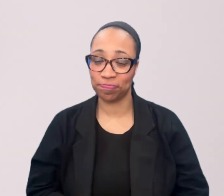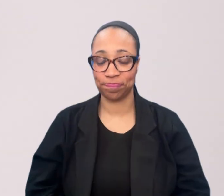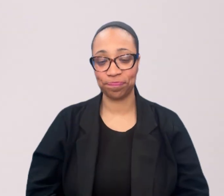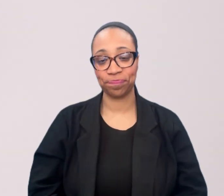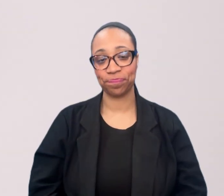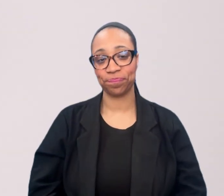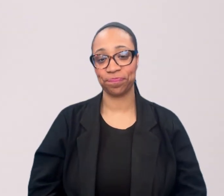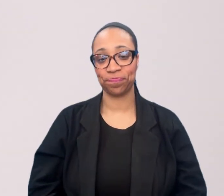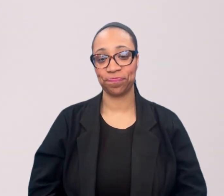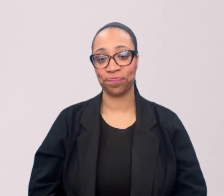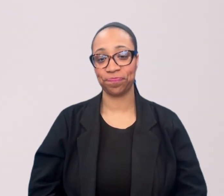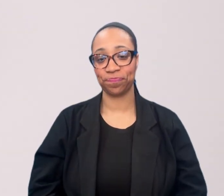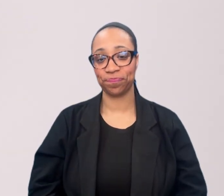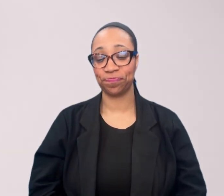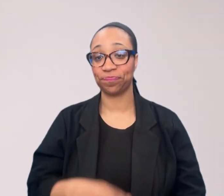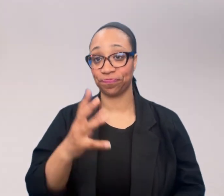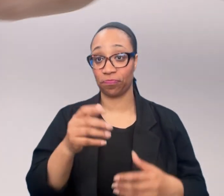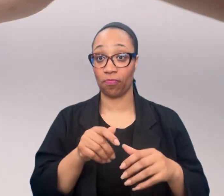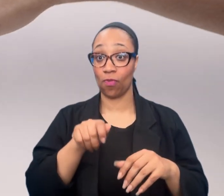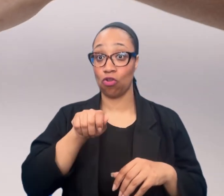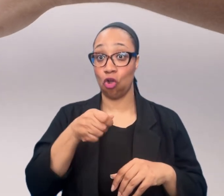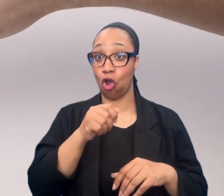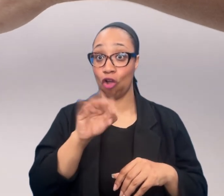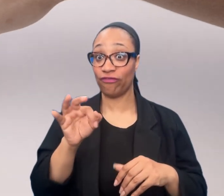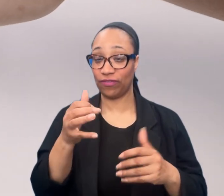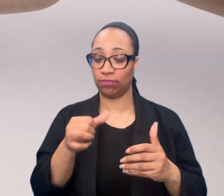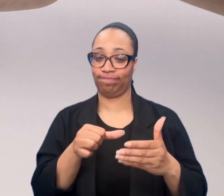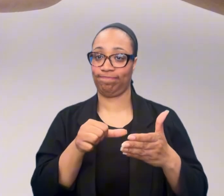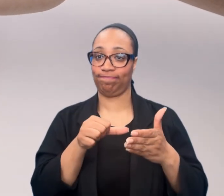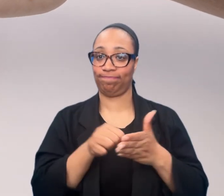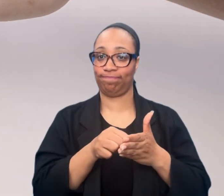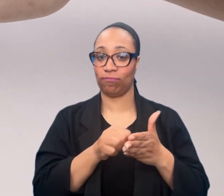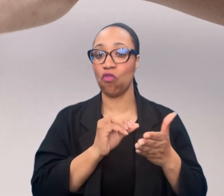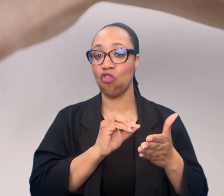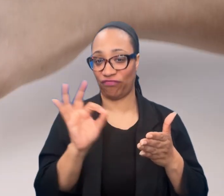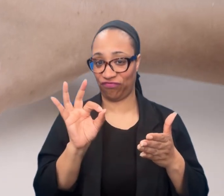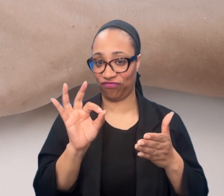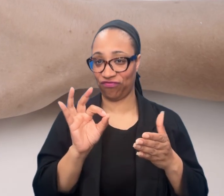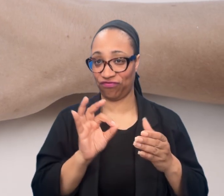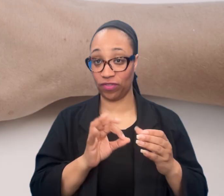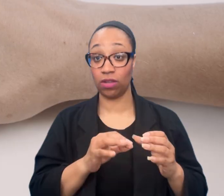comfort strength when you're finished pumping you can press the pop pause button and to turn the